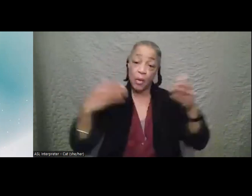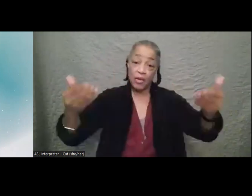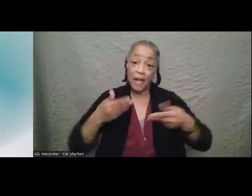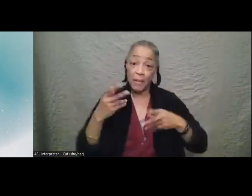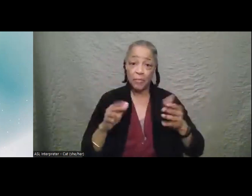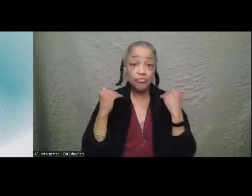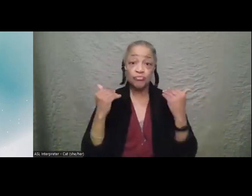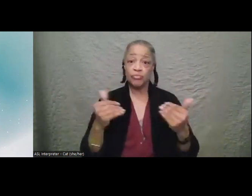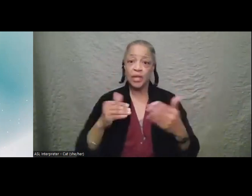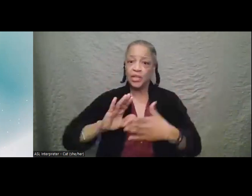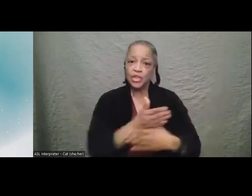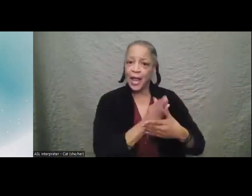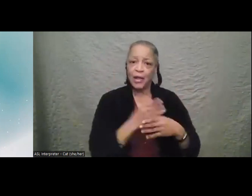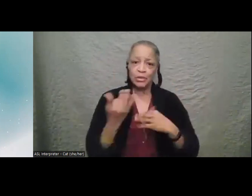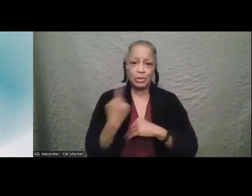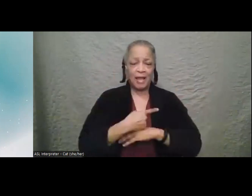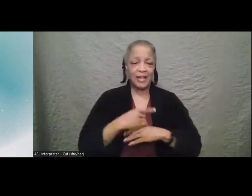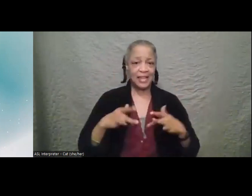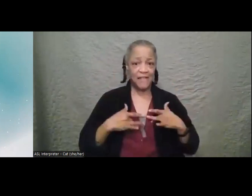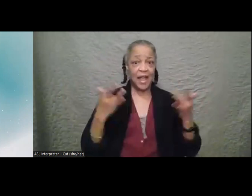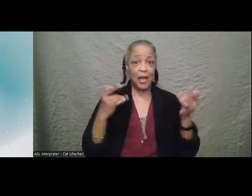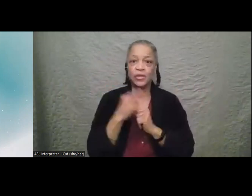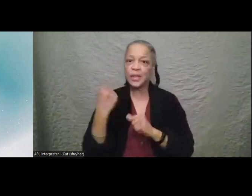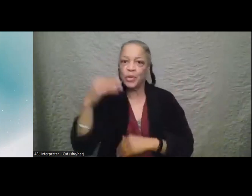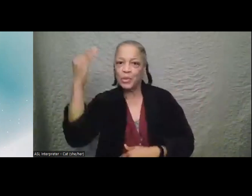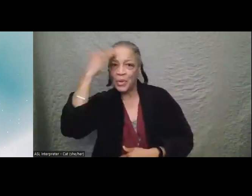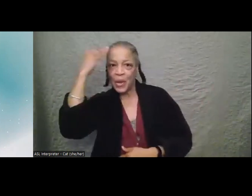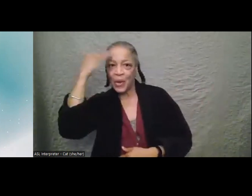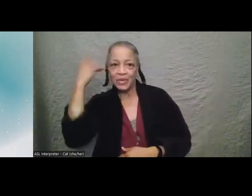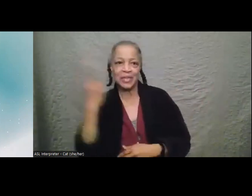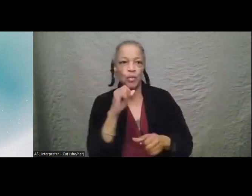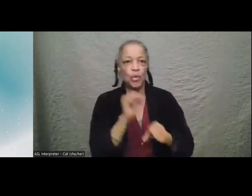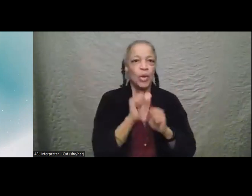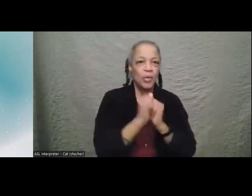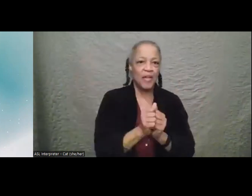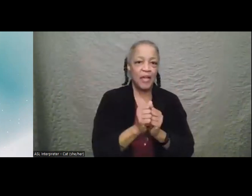Share today's event with someone you know, someone you work with , a person with a disability,